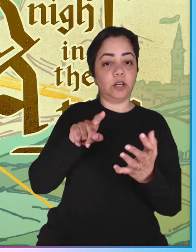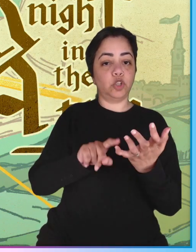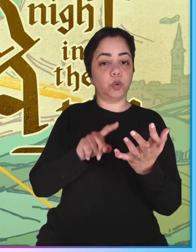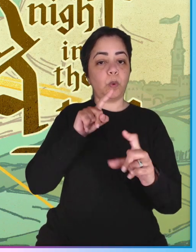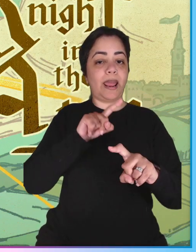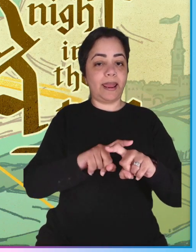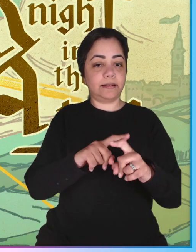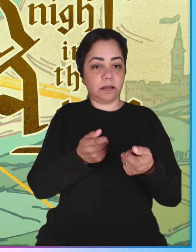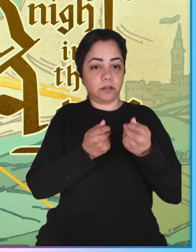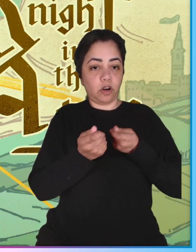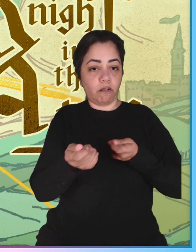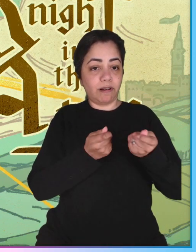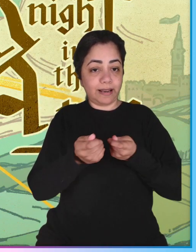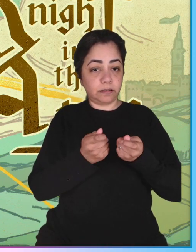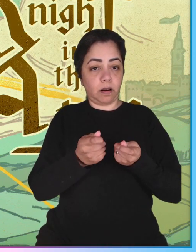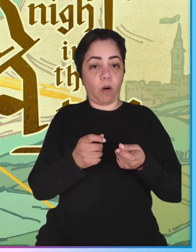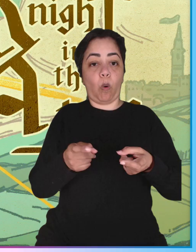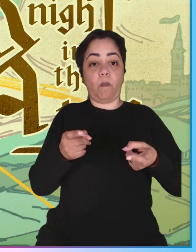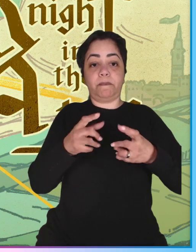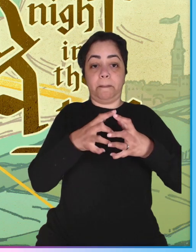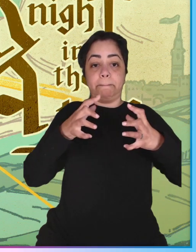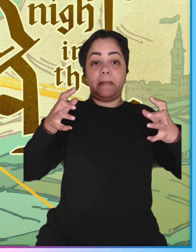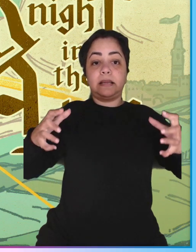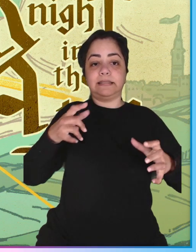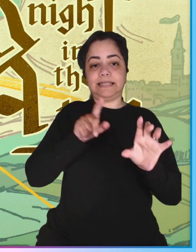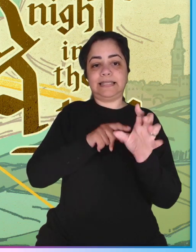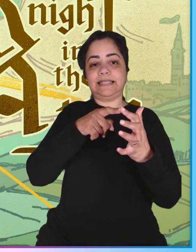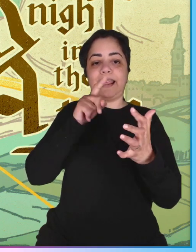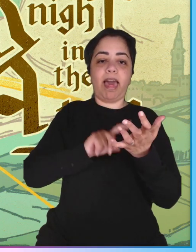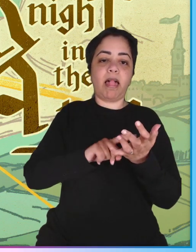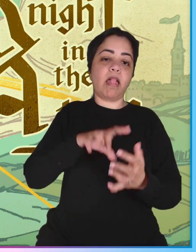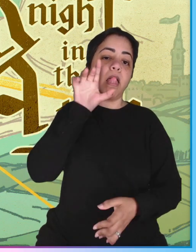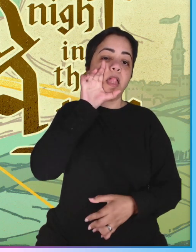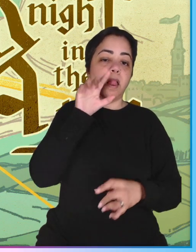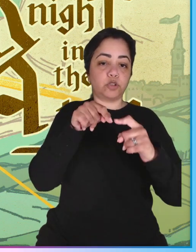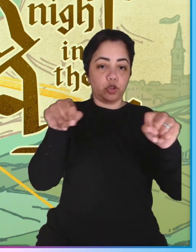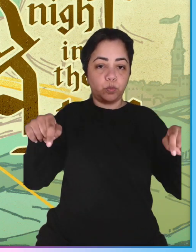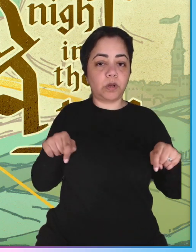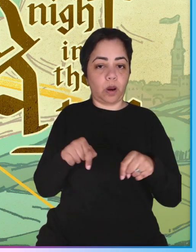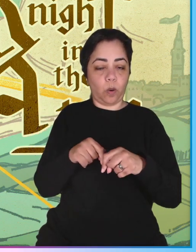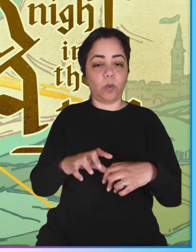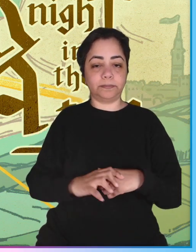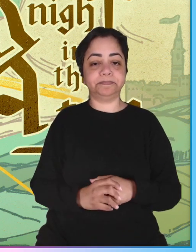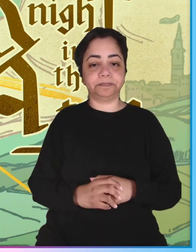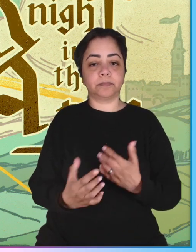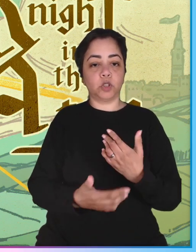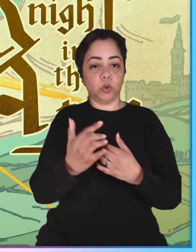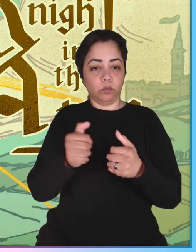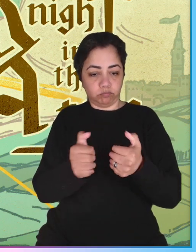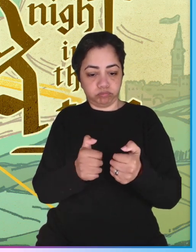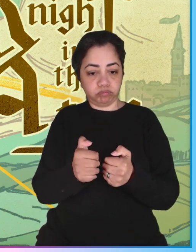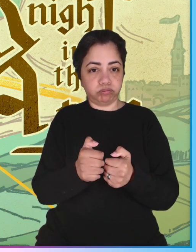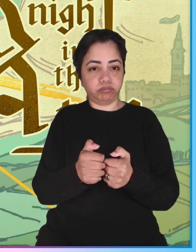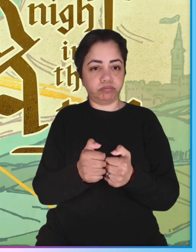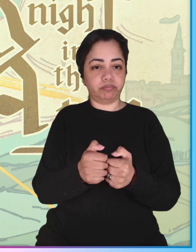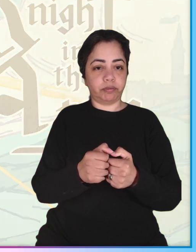Our newest title, A Knight in the Attic, gave our team a really unique opportunity to work with accessibility features in VR, and I would like to share some of them with you today.